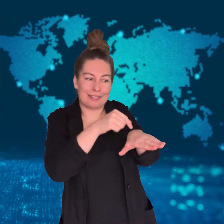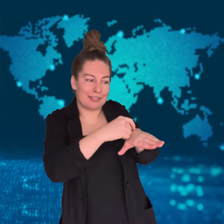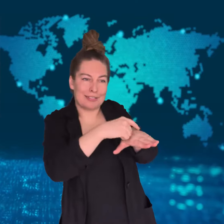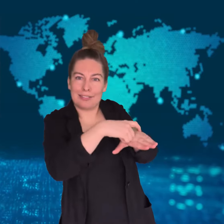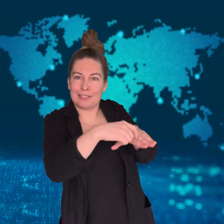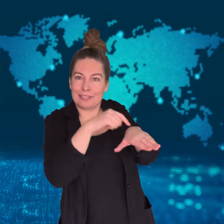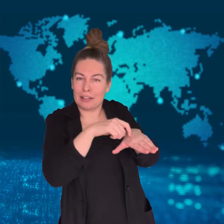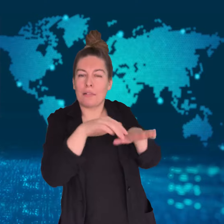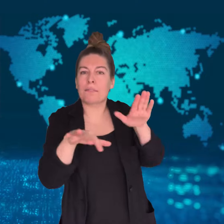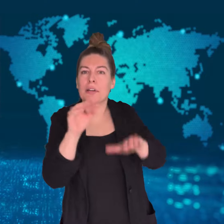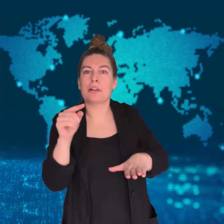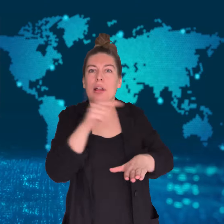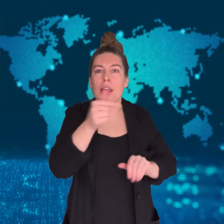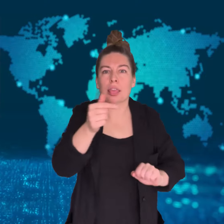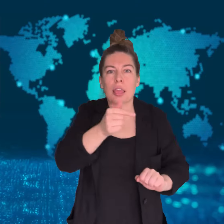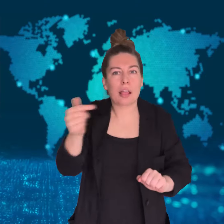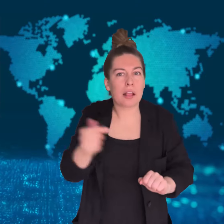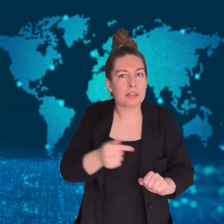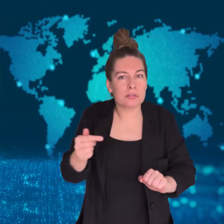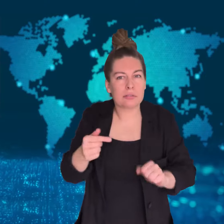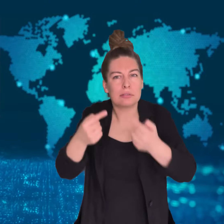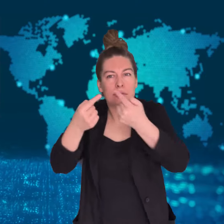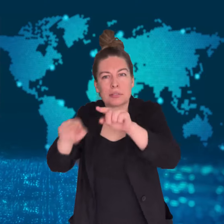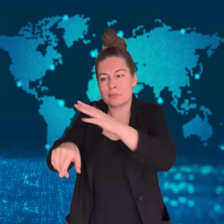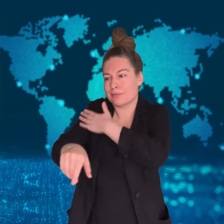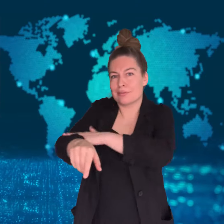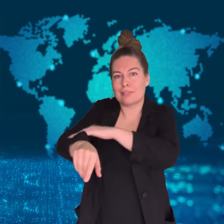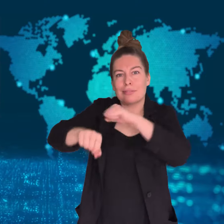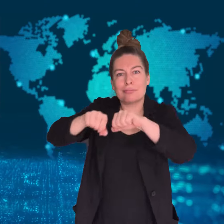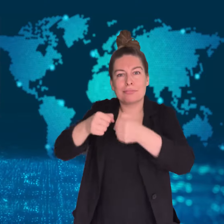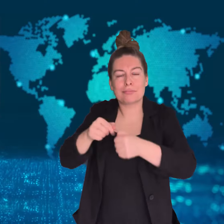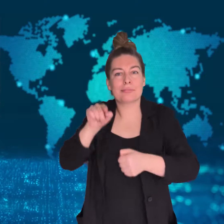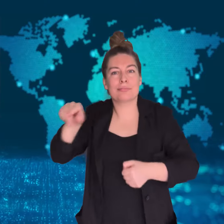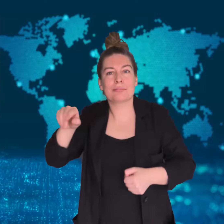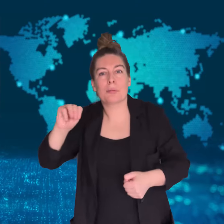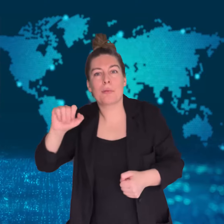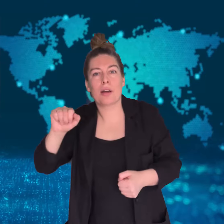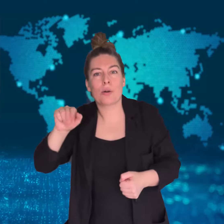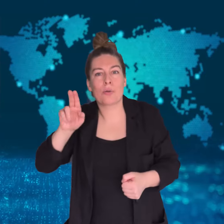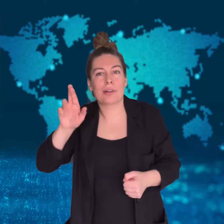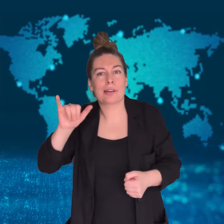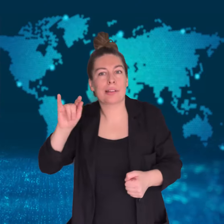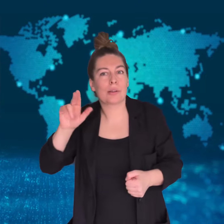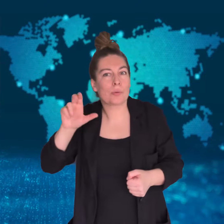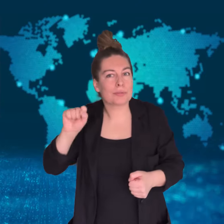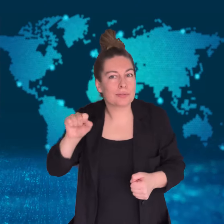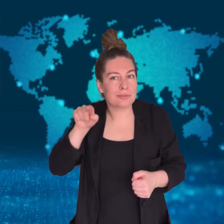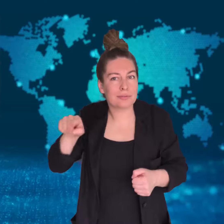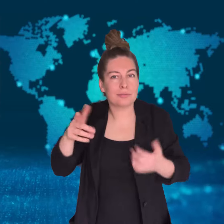in the Indian Ocean.